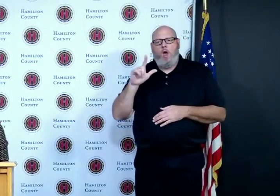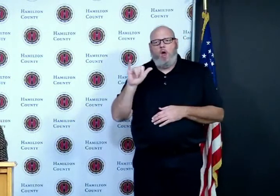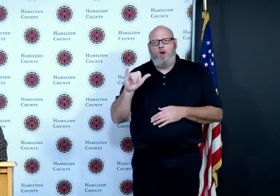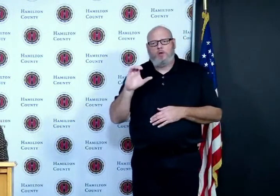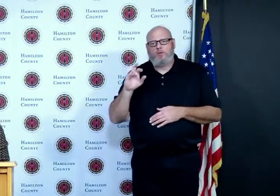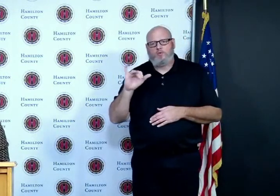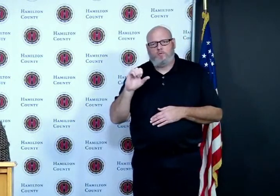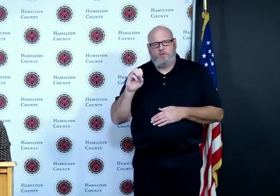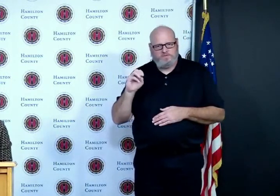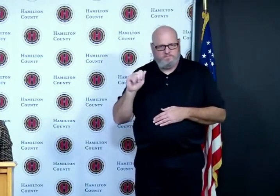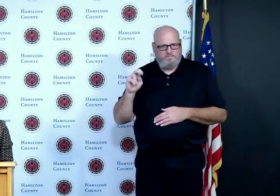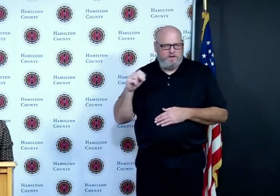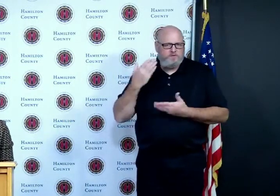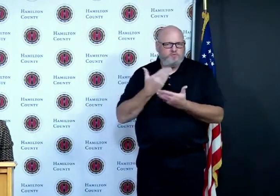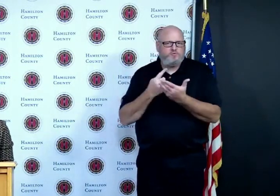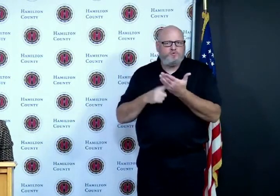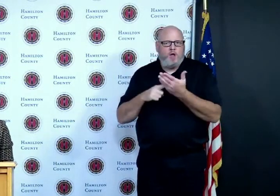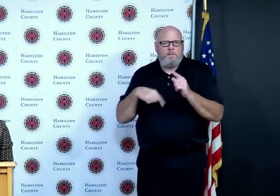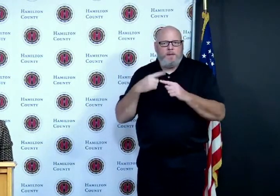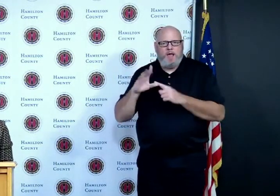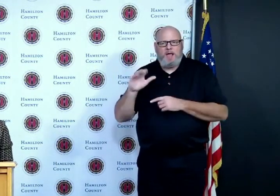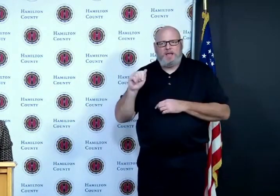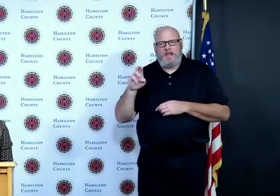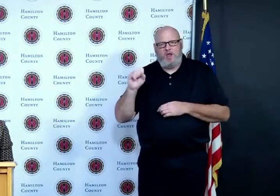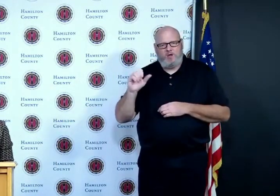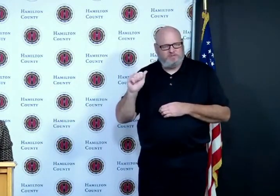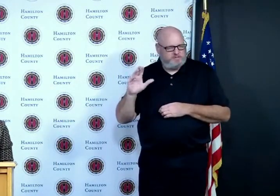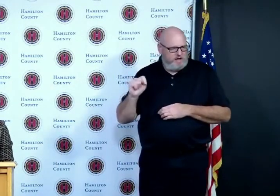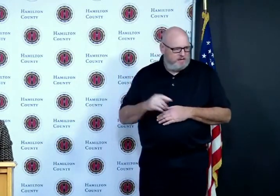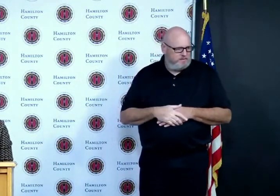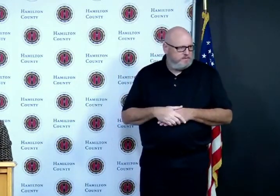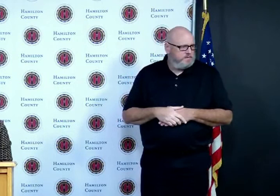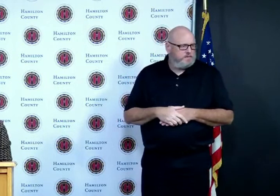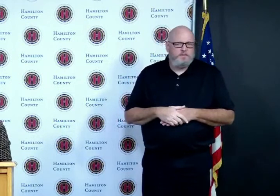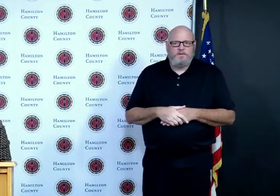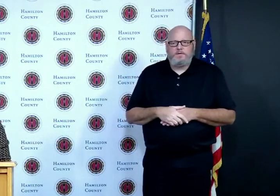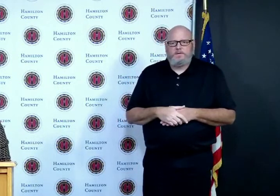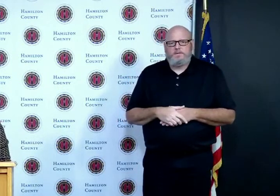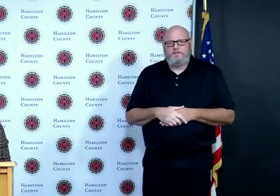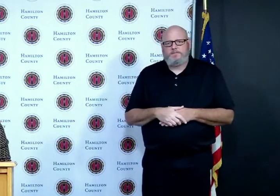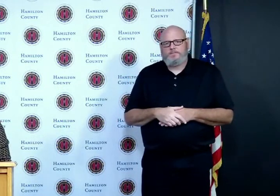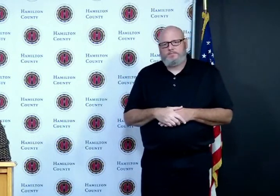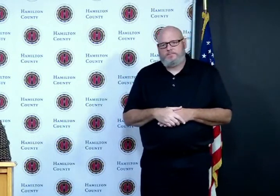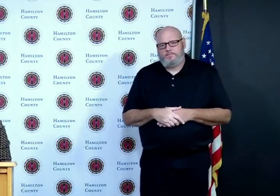and she's got this great graphic of some of the results of what was done last time